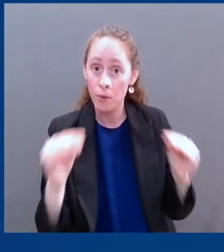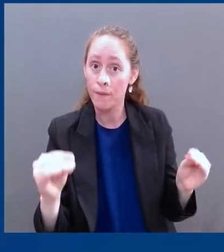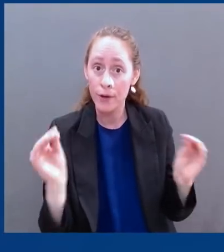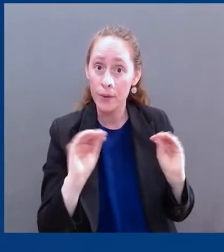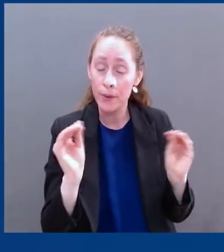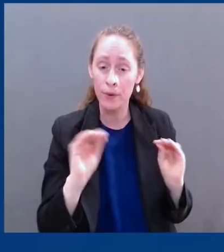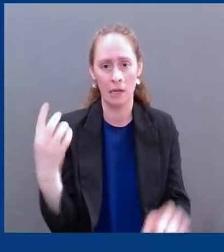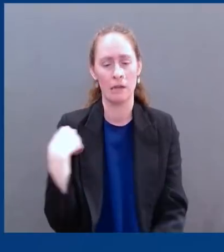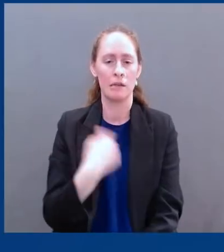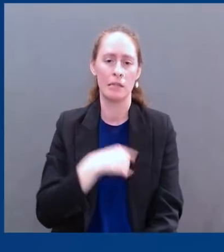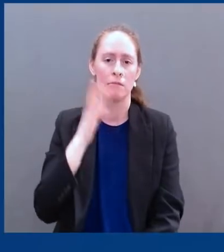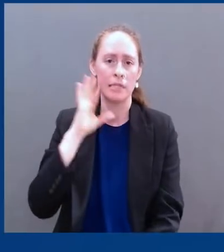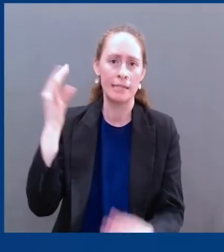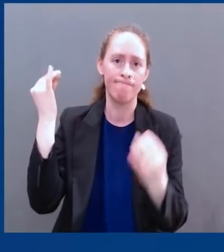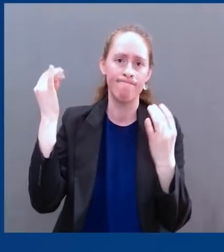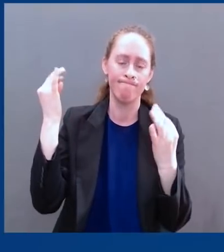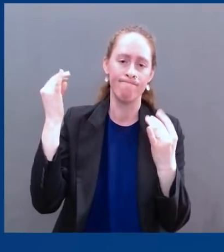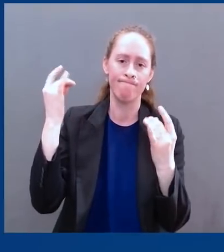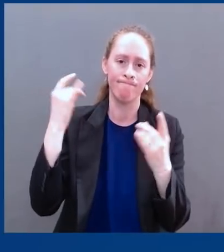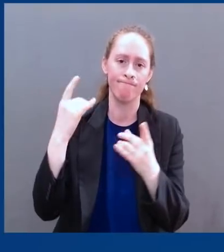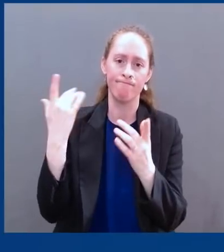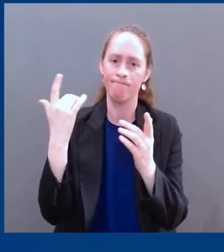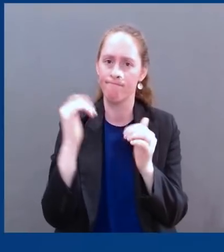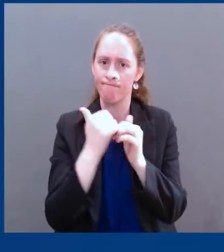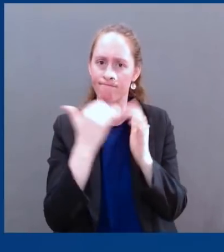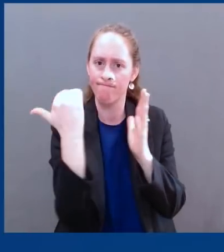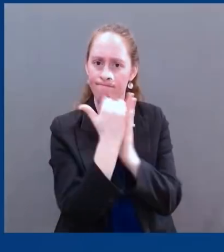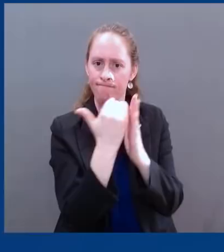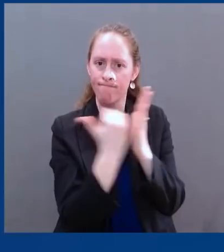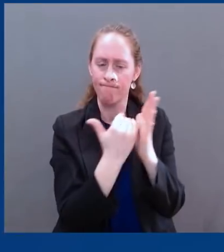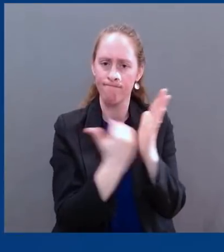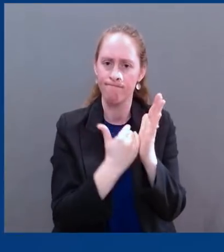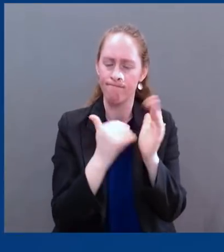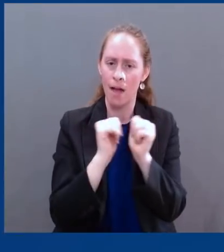what it would take to continue to offer to the American people those vaccines, those treatments,